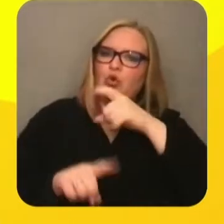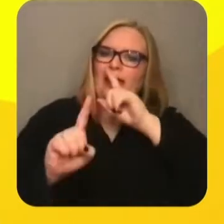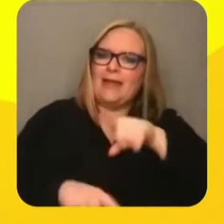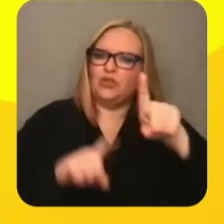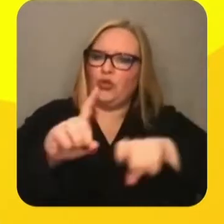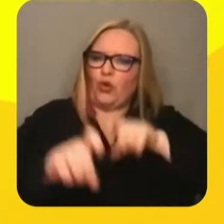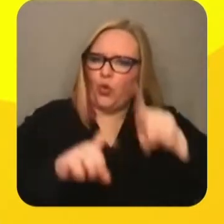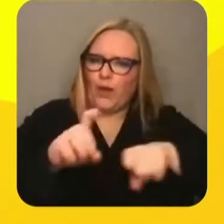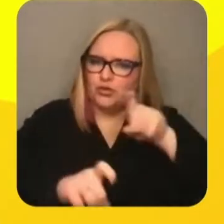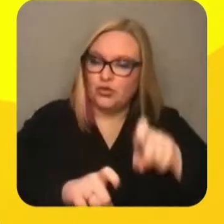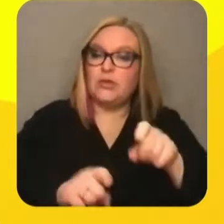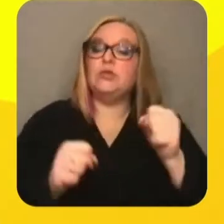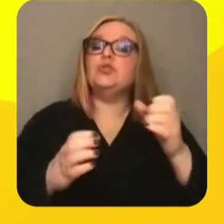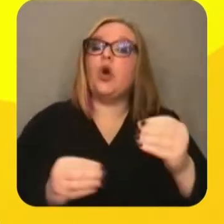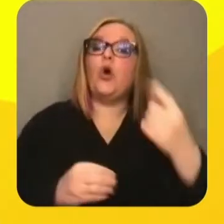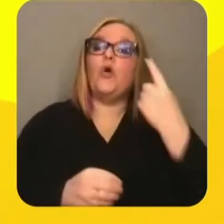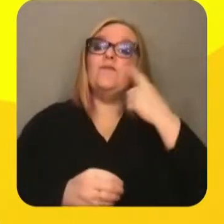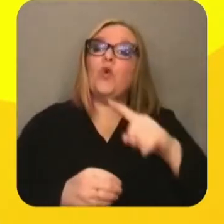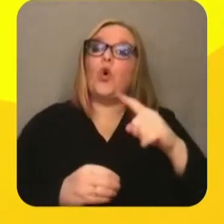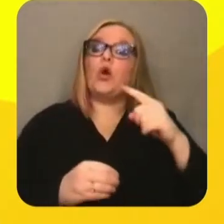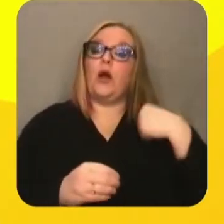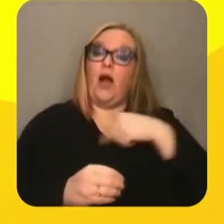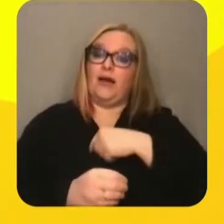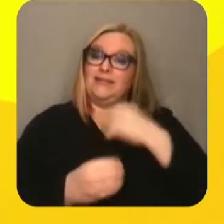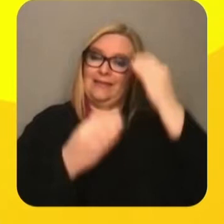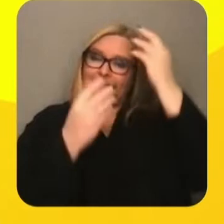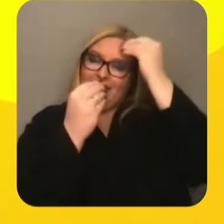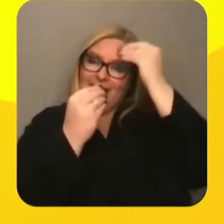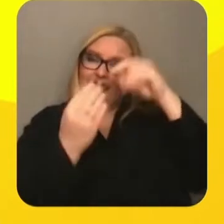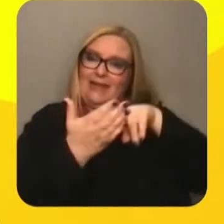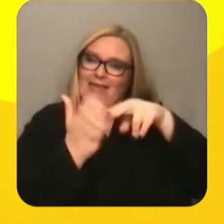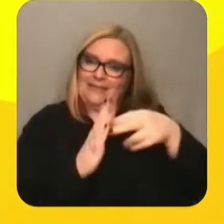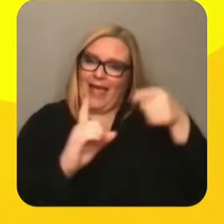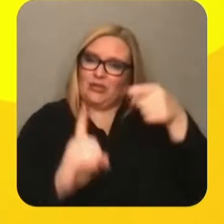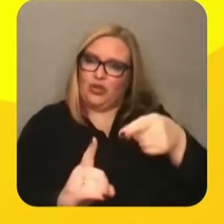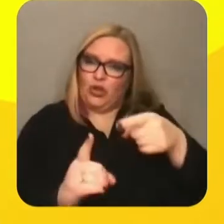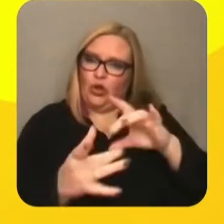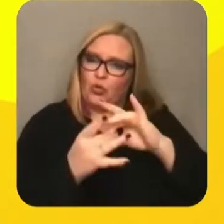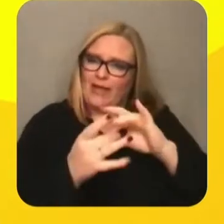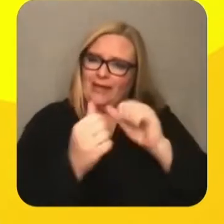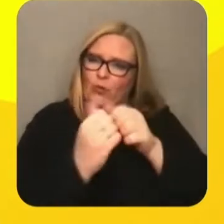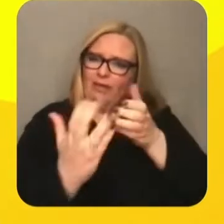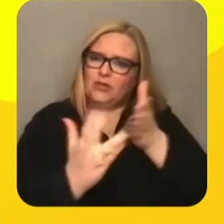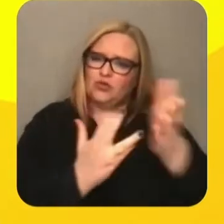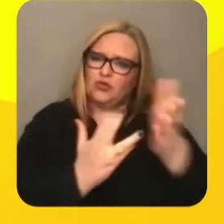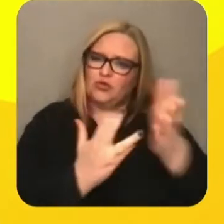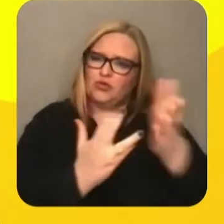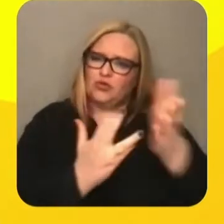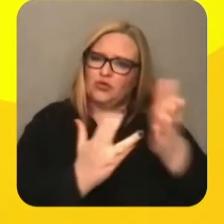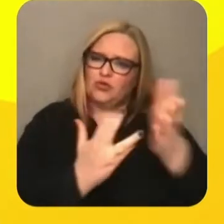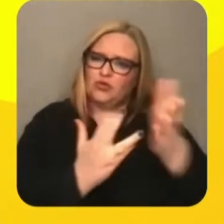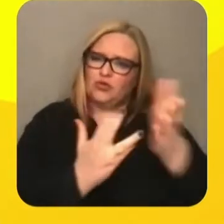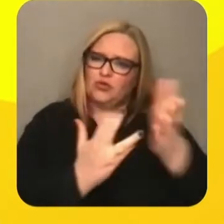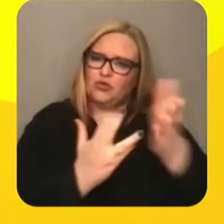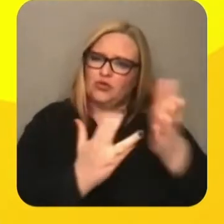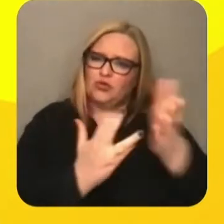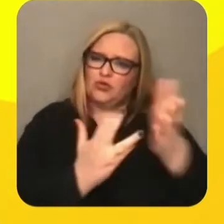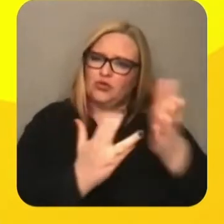And so in order to be thoughtful and intentional about the transparency piece, understanding and level setting expectations